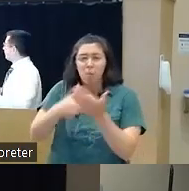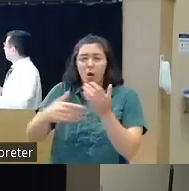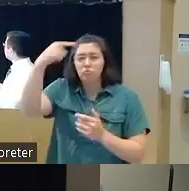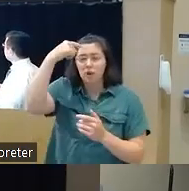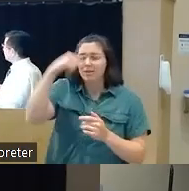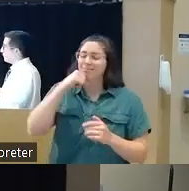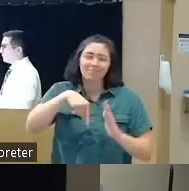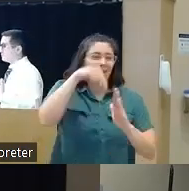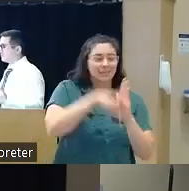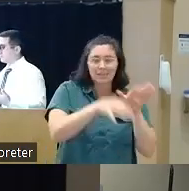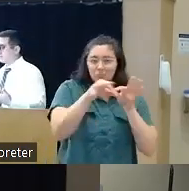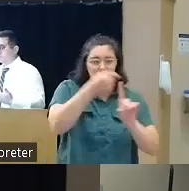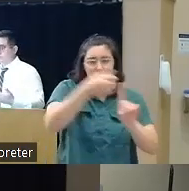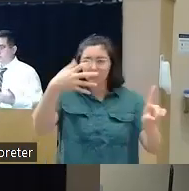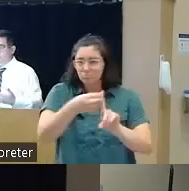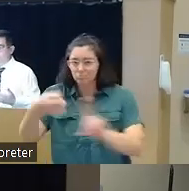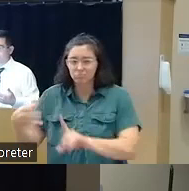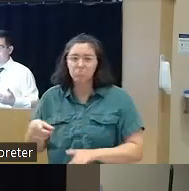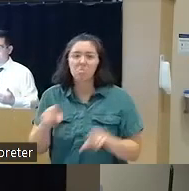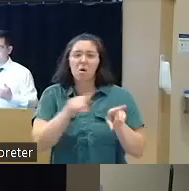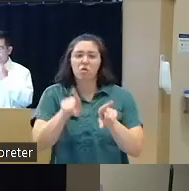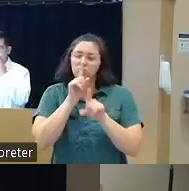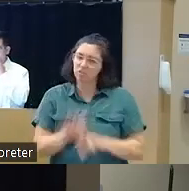not going to go into some of the other ones but some of the other ones are also really interesting